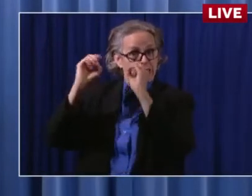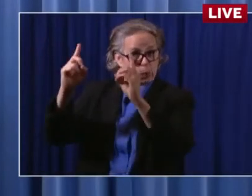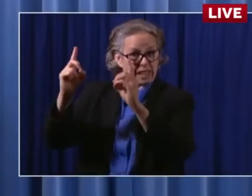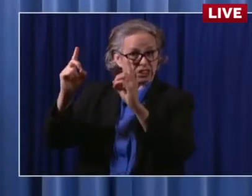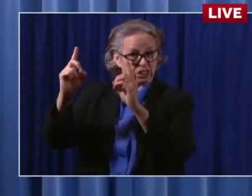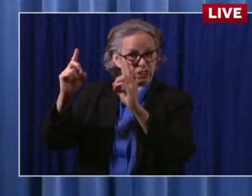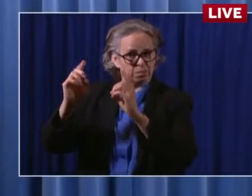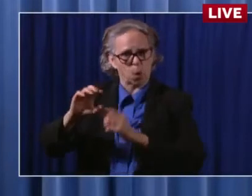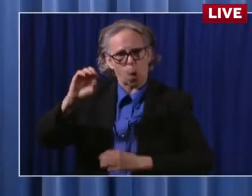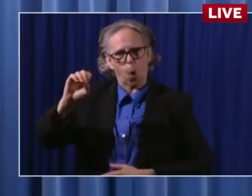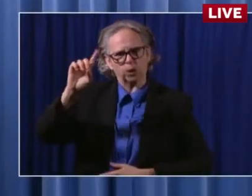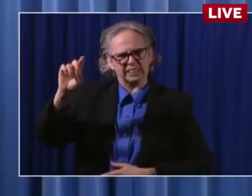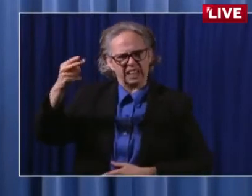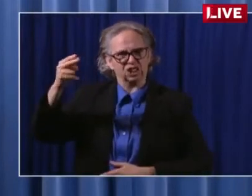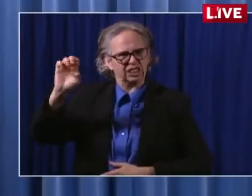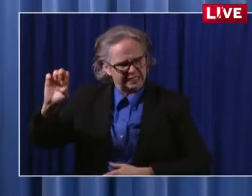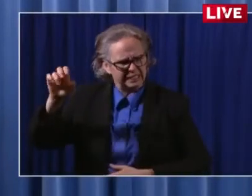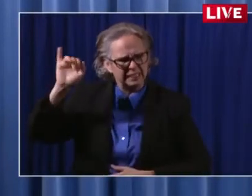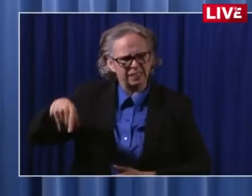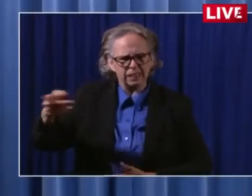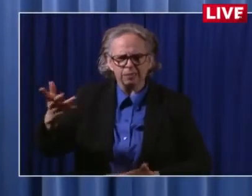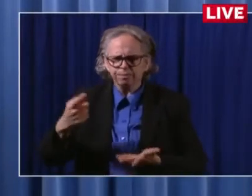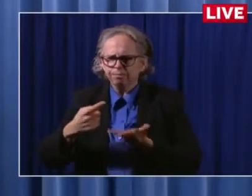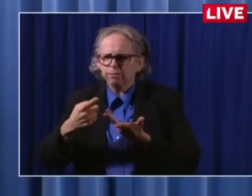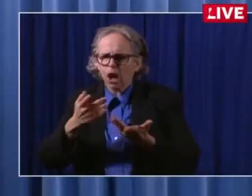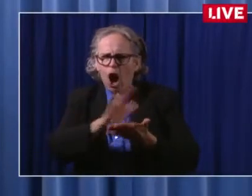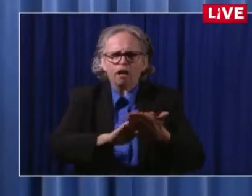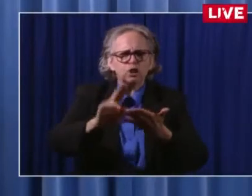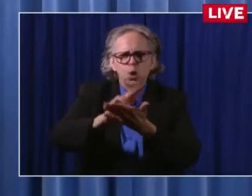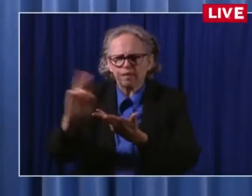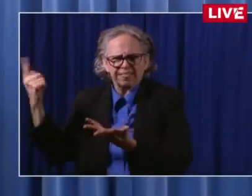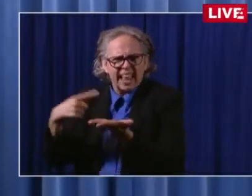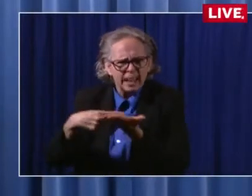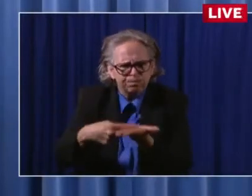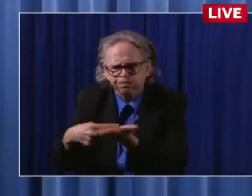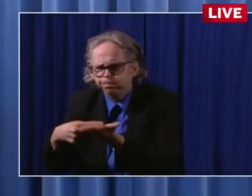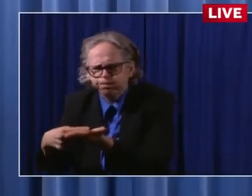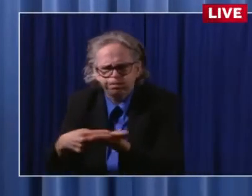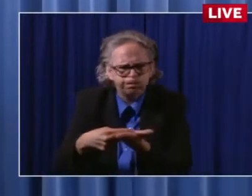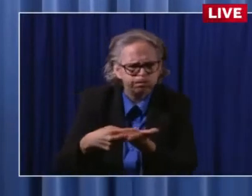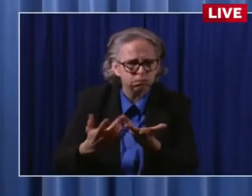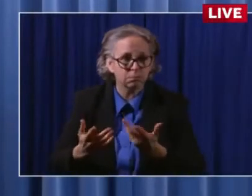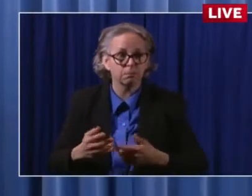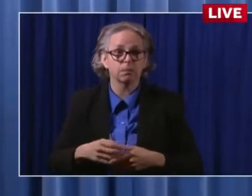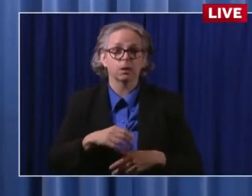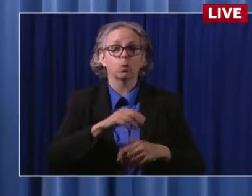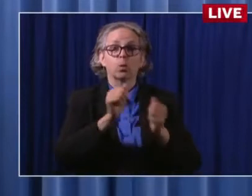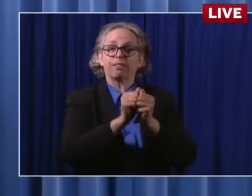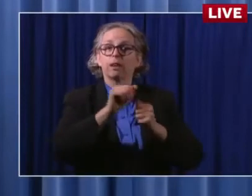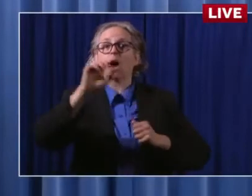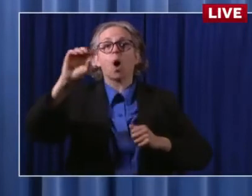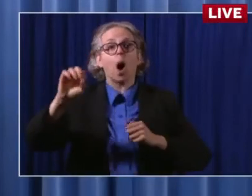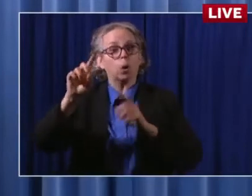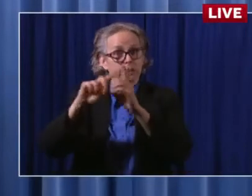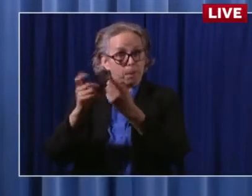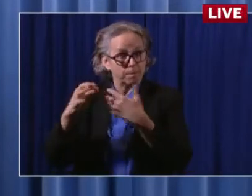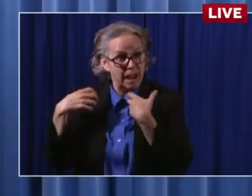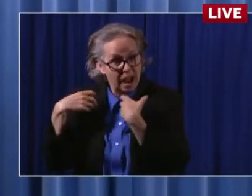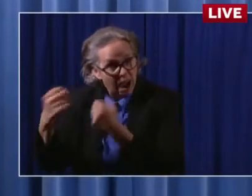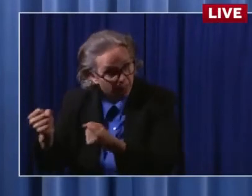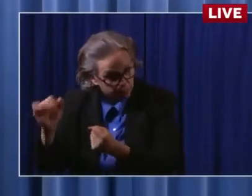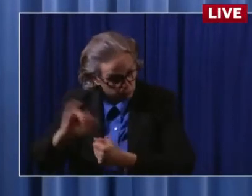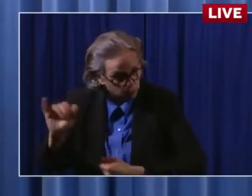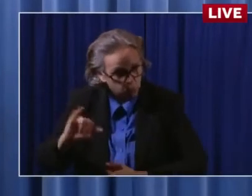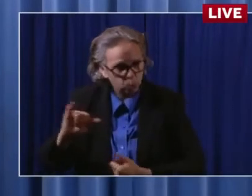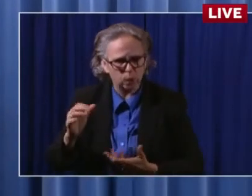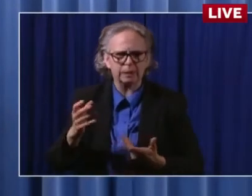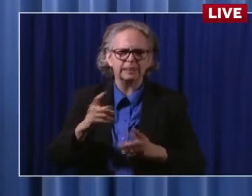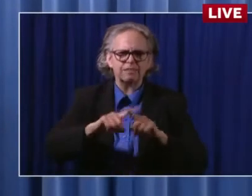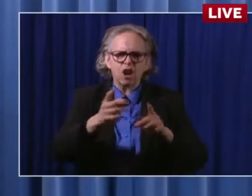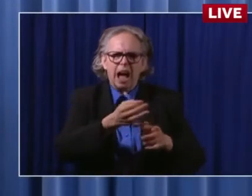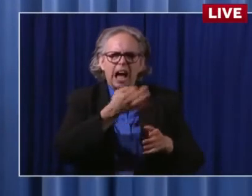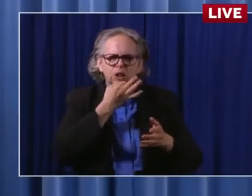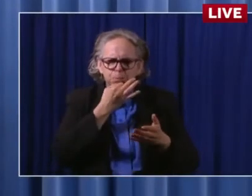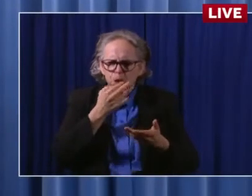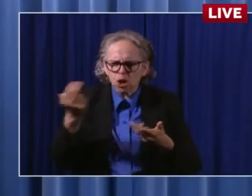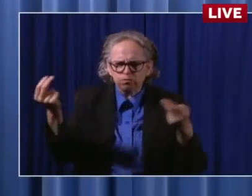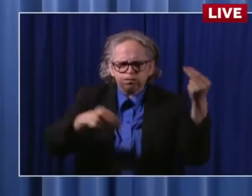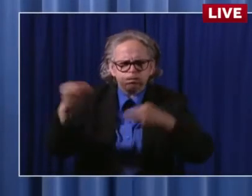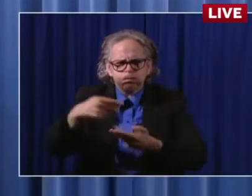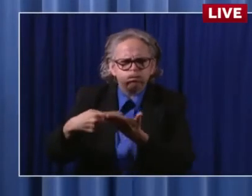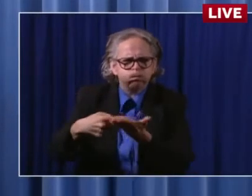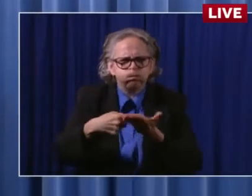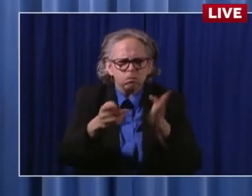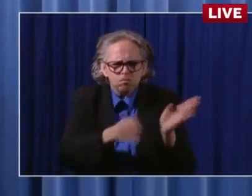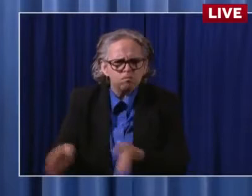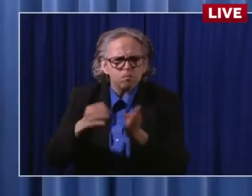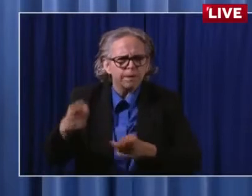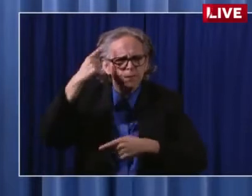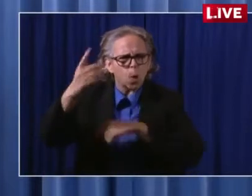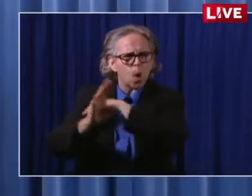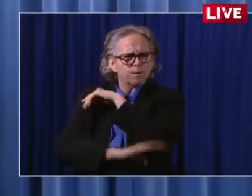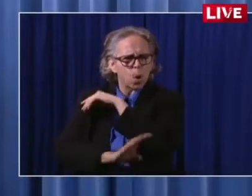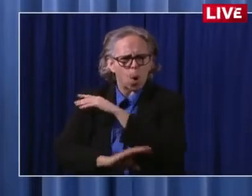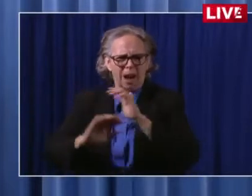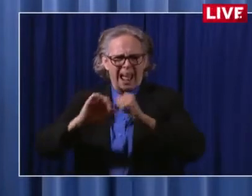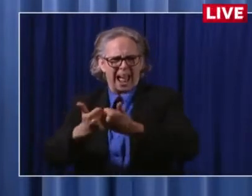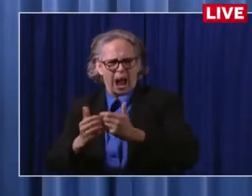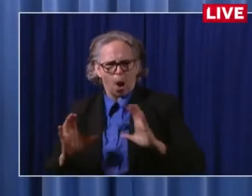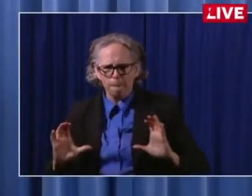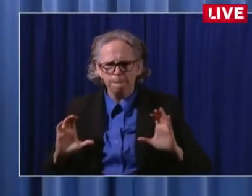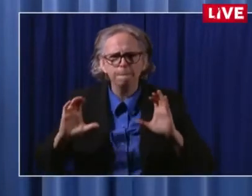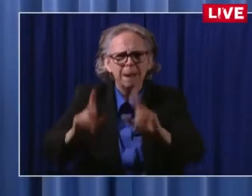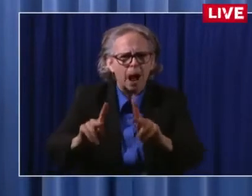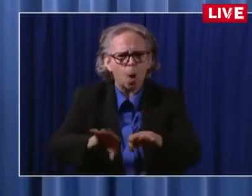THE OHIO DEPARTMENT OF HIGHER EDUCATION, IN CONSULTATION WITH OUR COLLEGES AND UNIVERSITIES AND OUR DEPARTMENT OF HEALTH AND HEALTH EXPERTS ACROSS THE STATE PRODUCE GUIDANCE FOR OUR